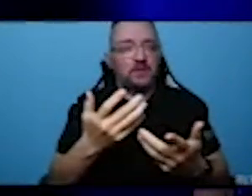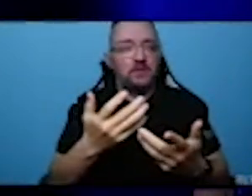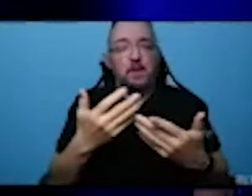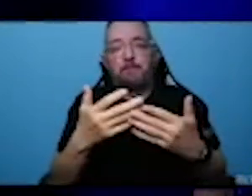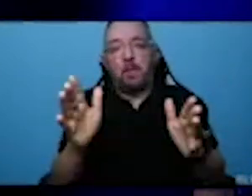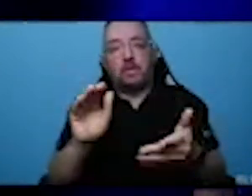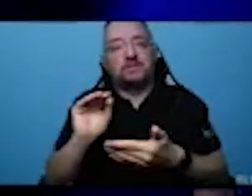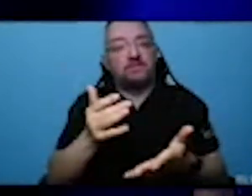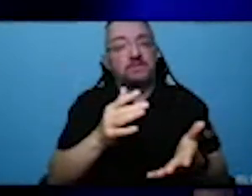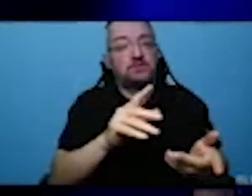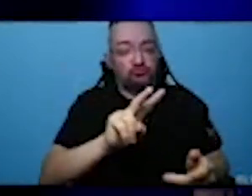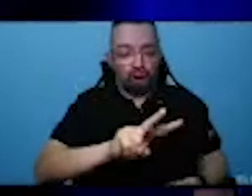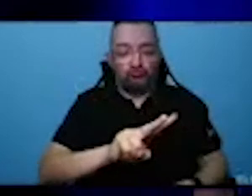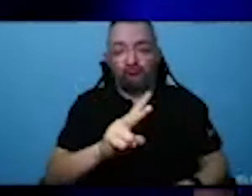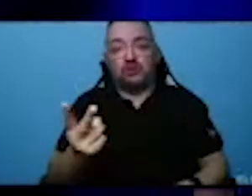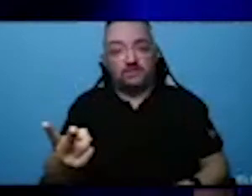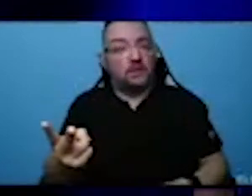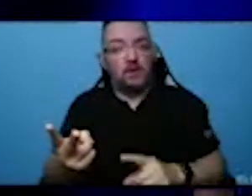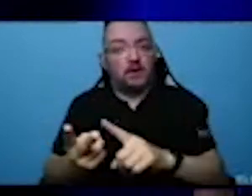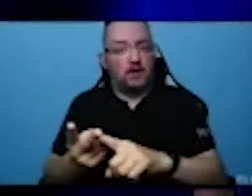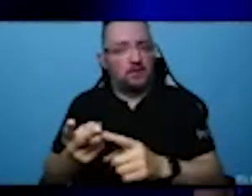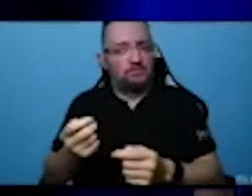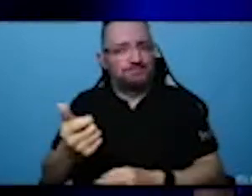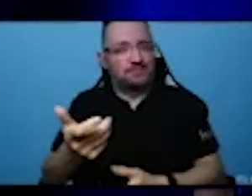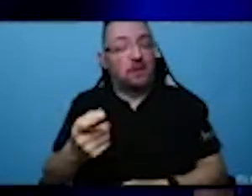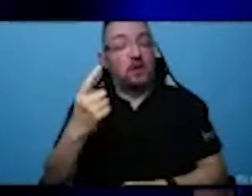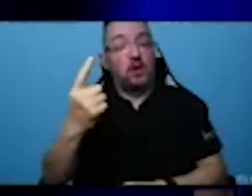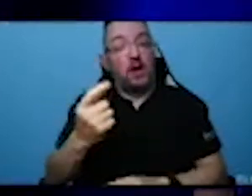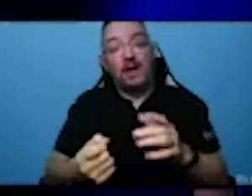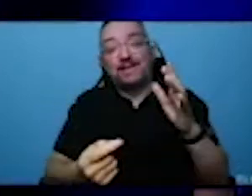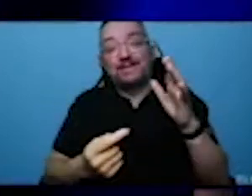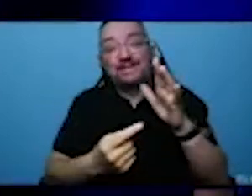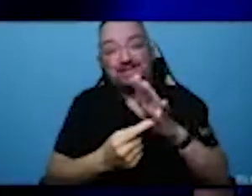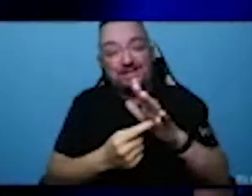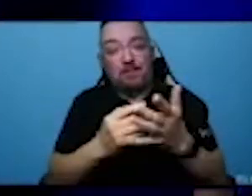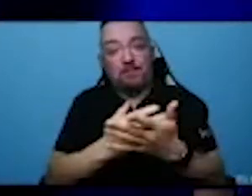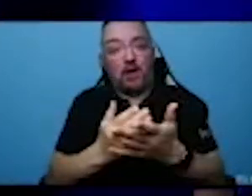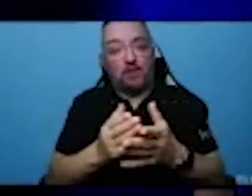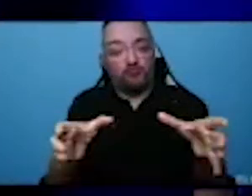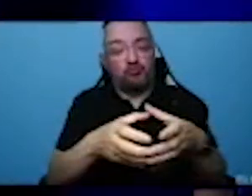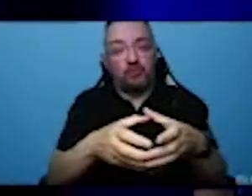of the group I think, was not just its Key Learnings, but how it went about its business. And I think that's very important.